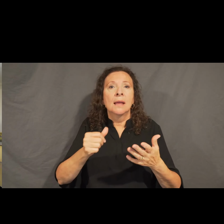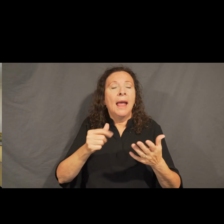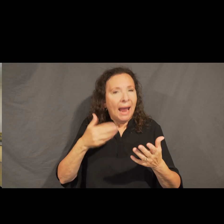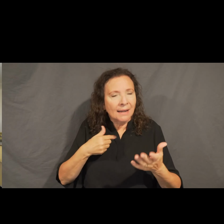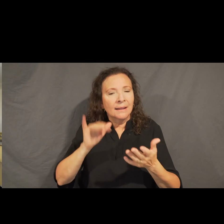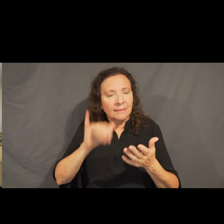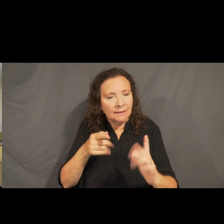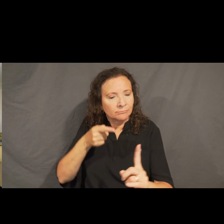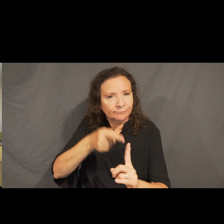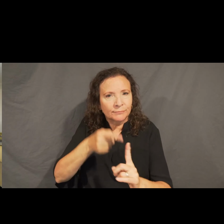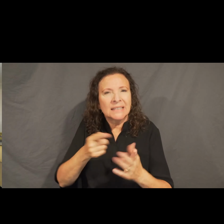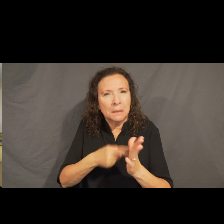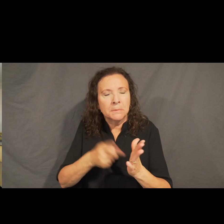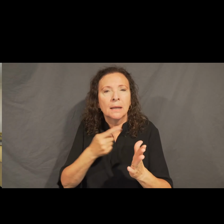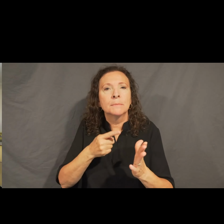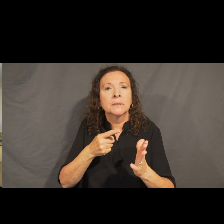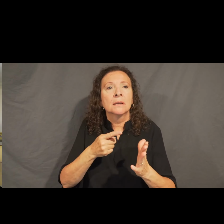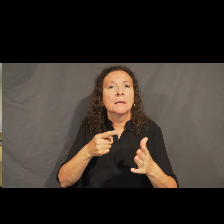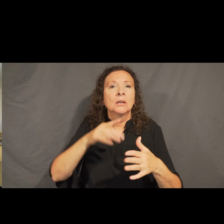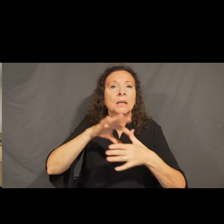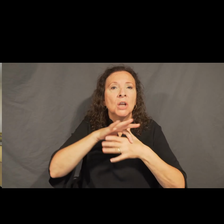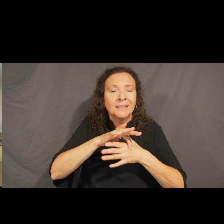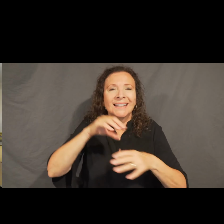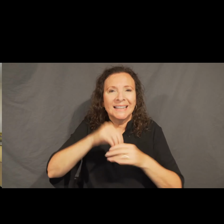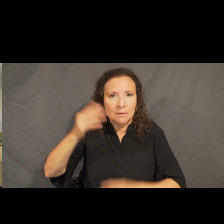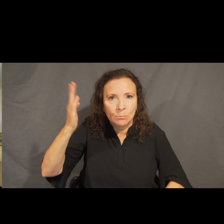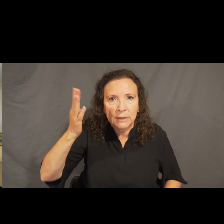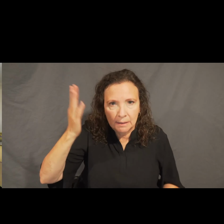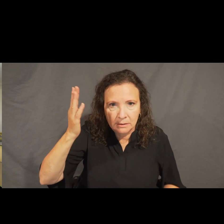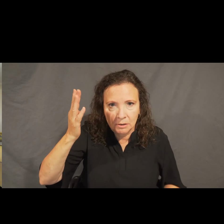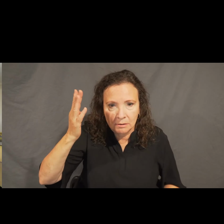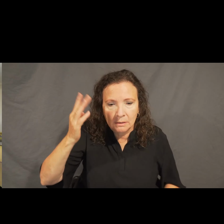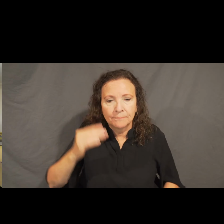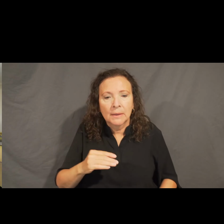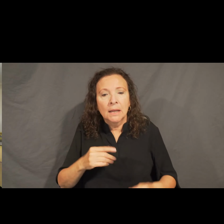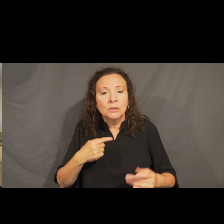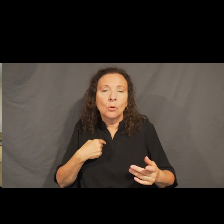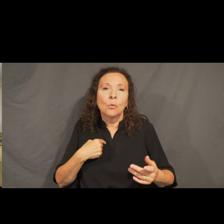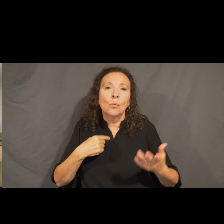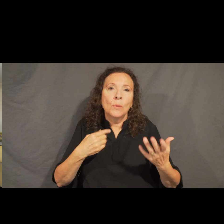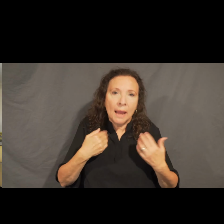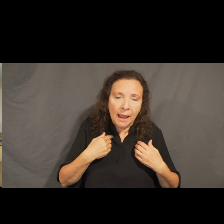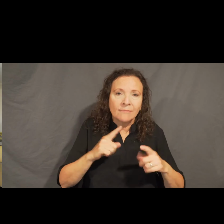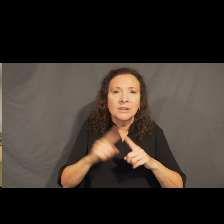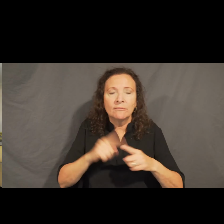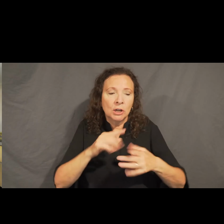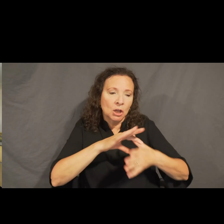We've got some of that but it has been completely outshined by content for designers, developers.